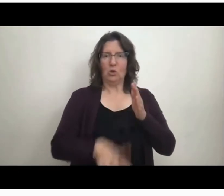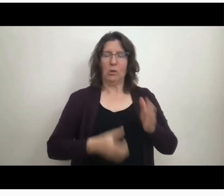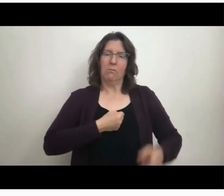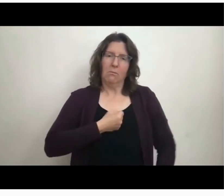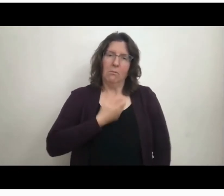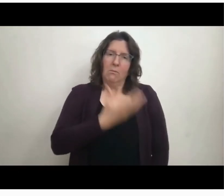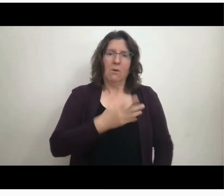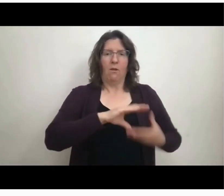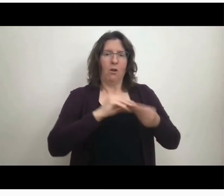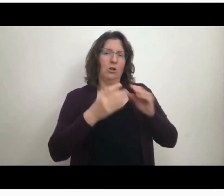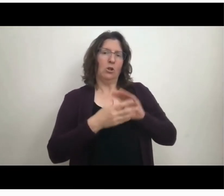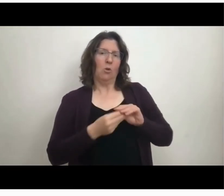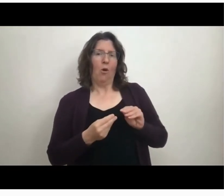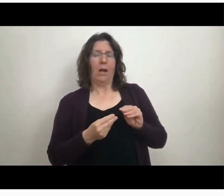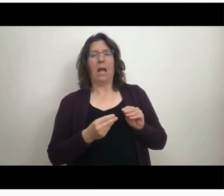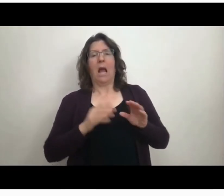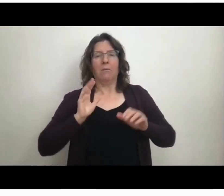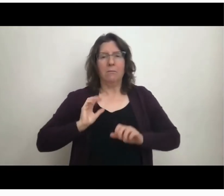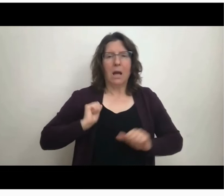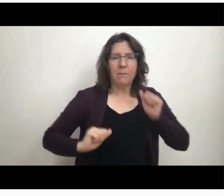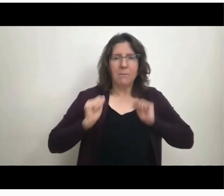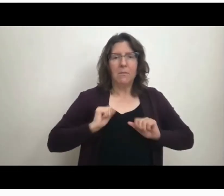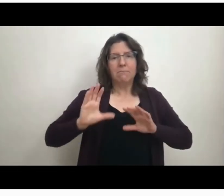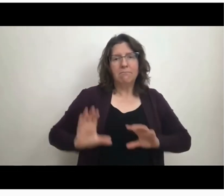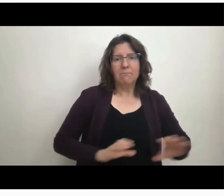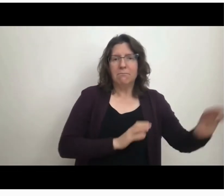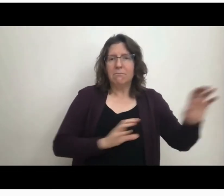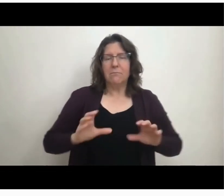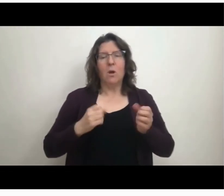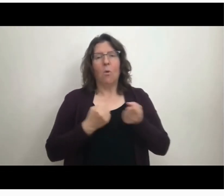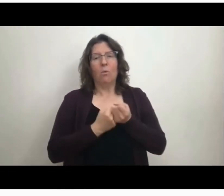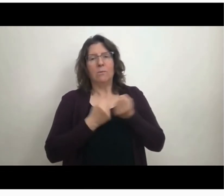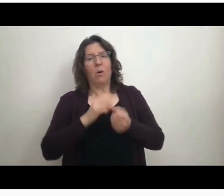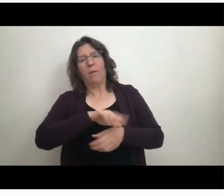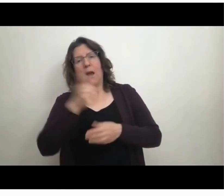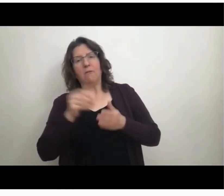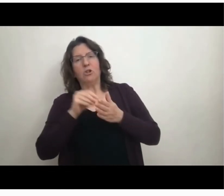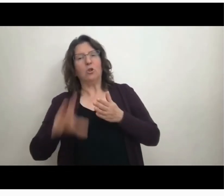One segment for each student. As they performed their individual experiences